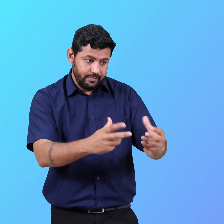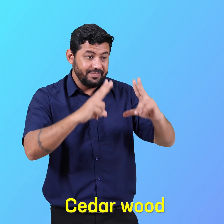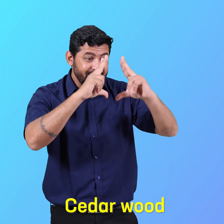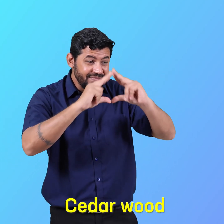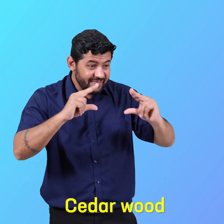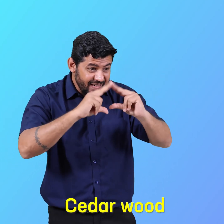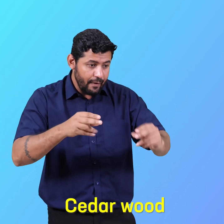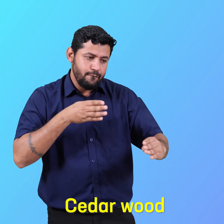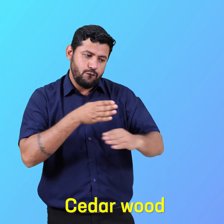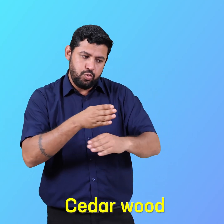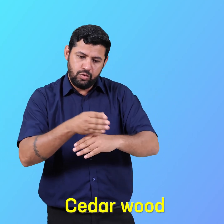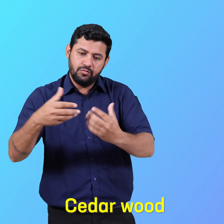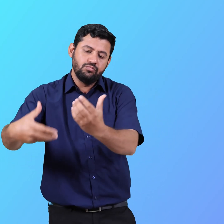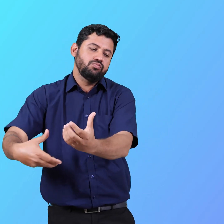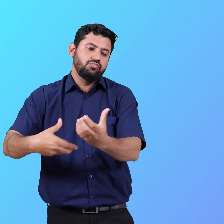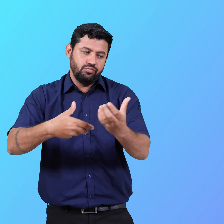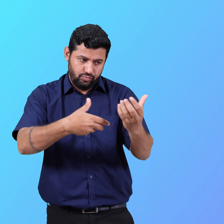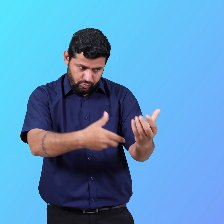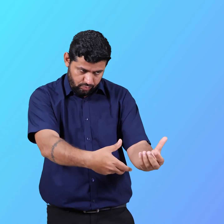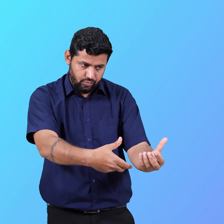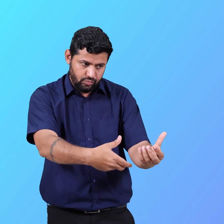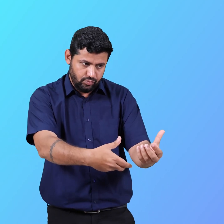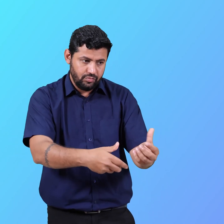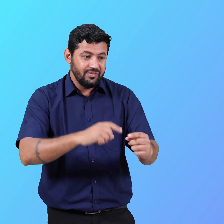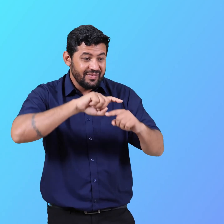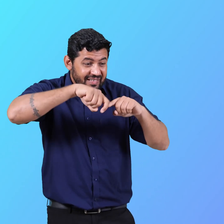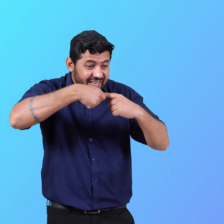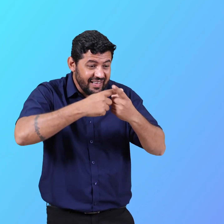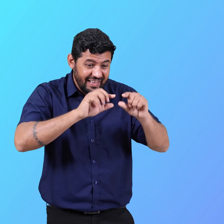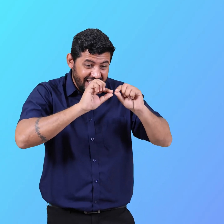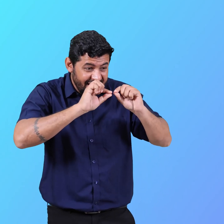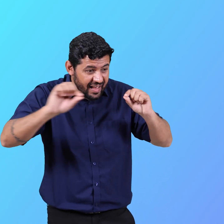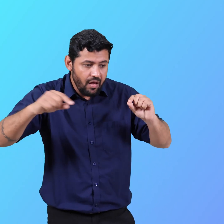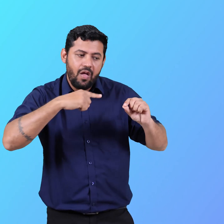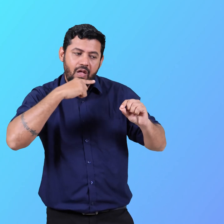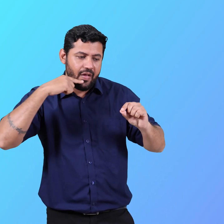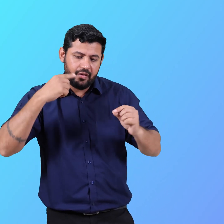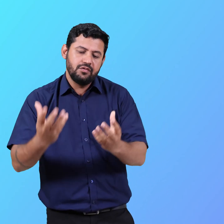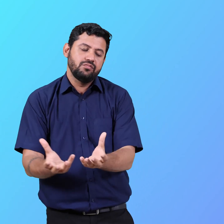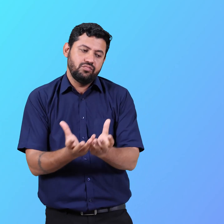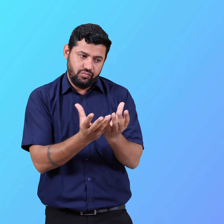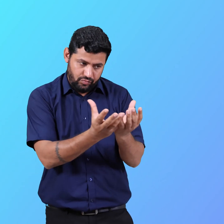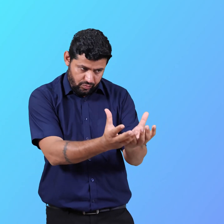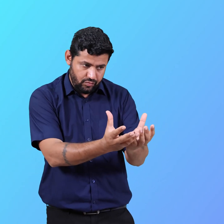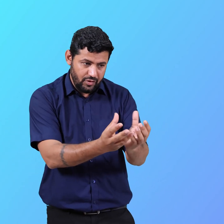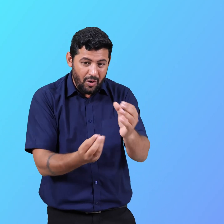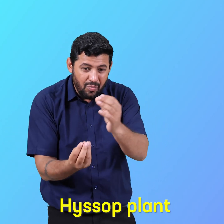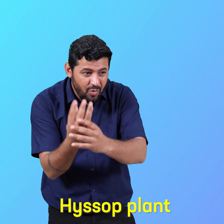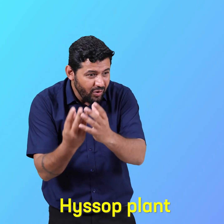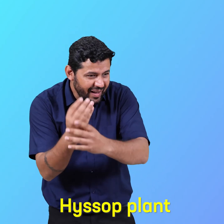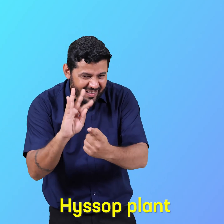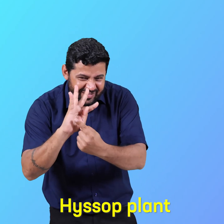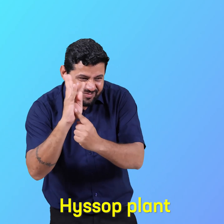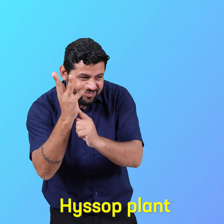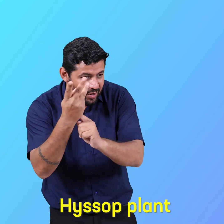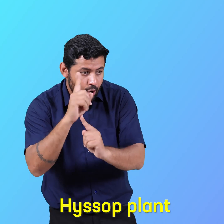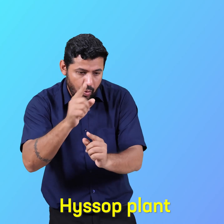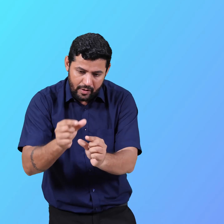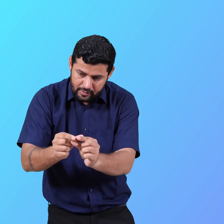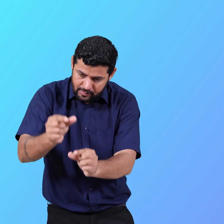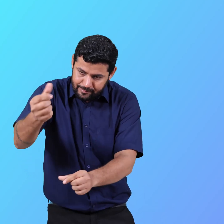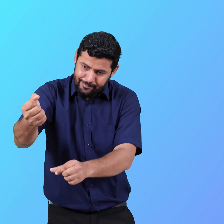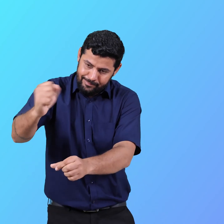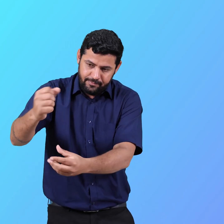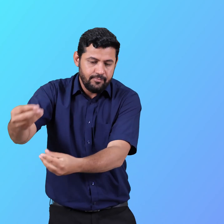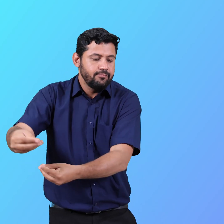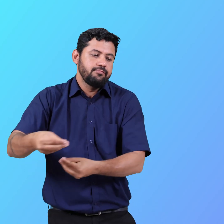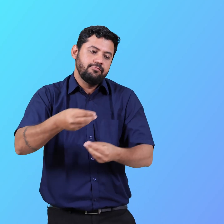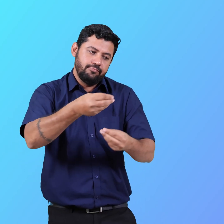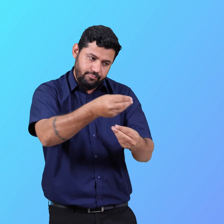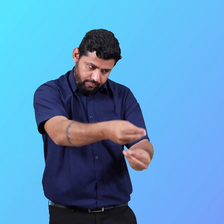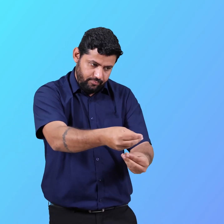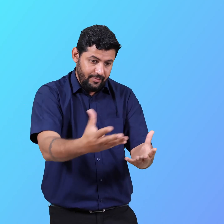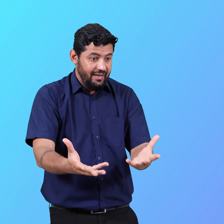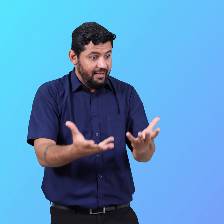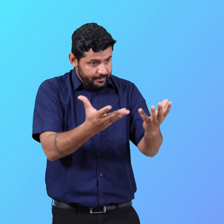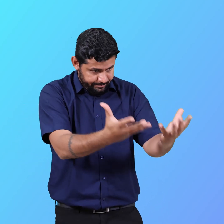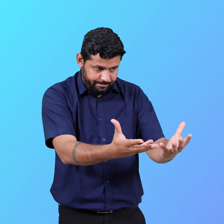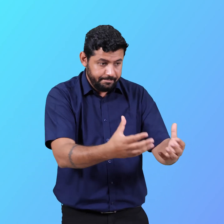a piece of cedar wood, a piece of red cloth and a hyssop plant.